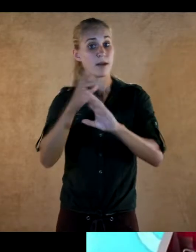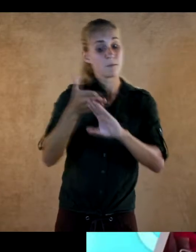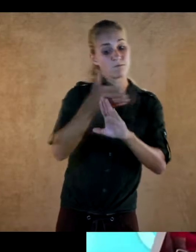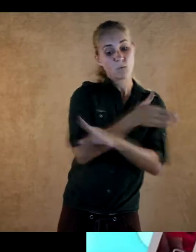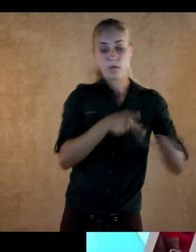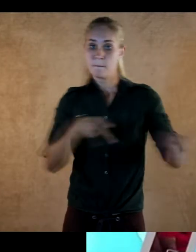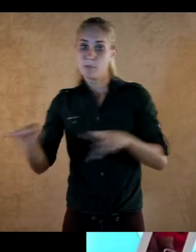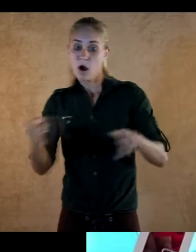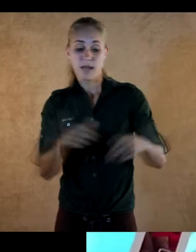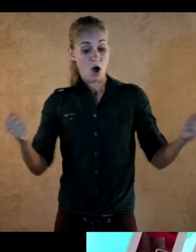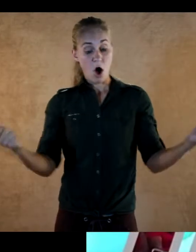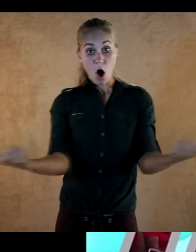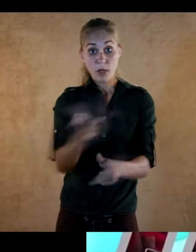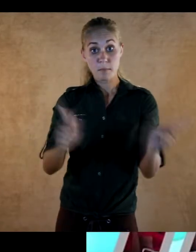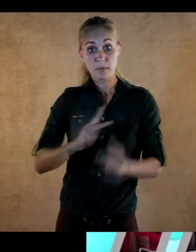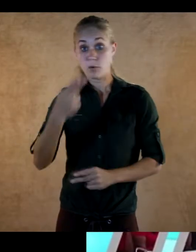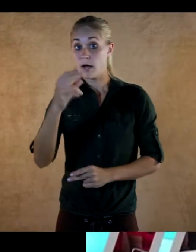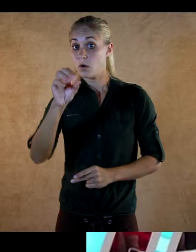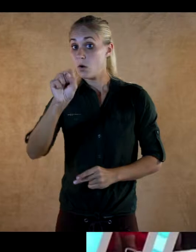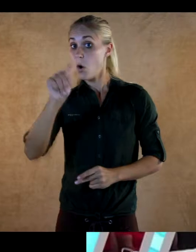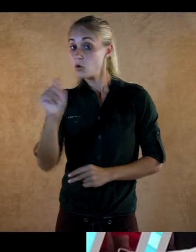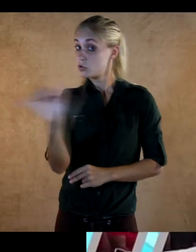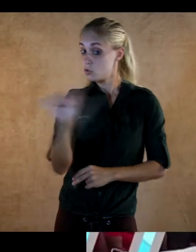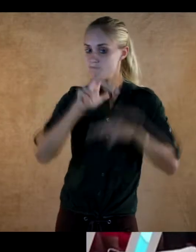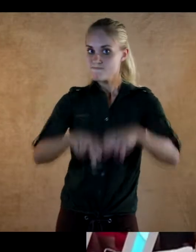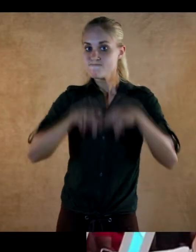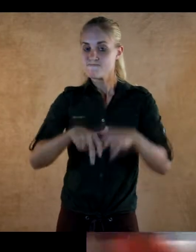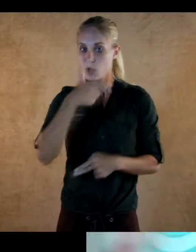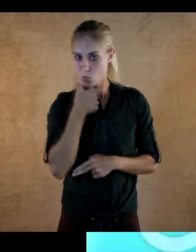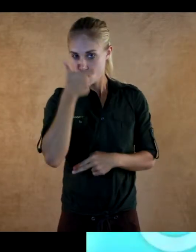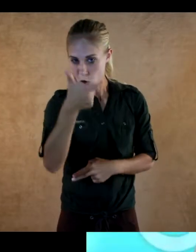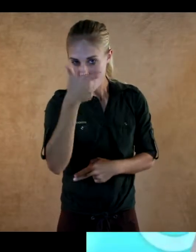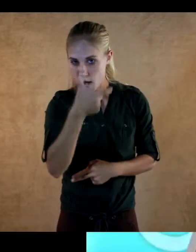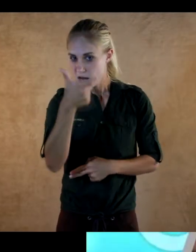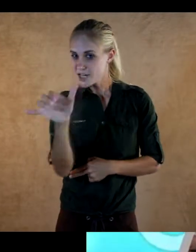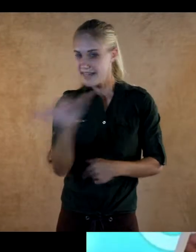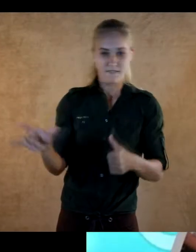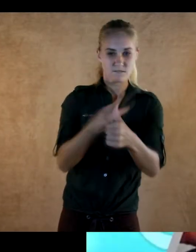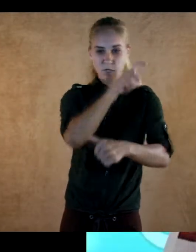Be sure that everyone, including the host, is sitting and watching the video as if it's their first time.